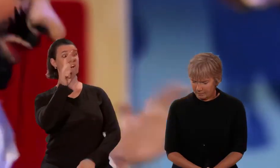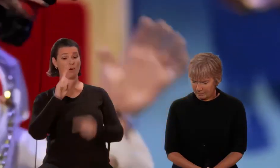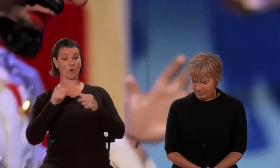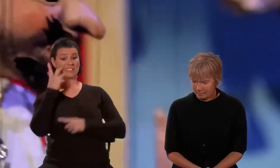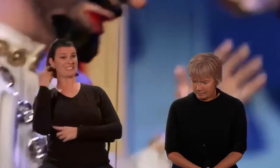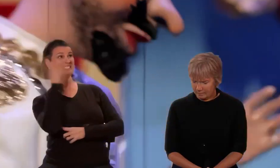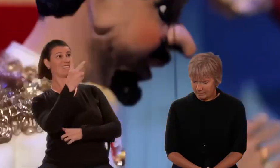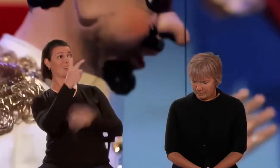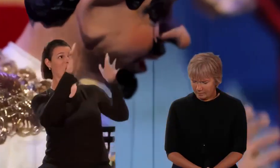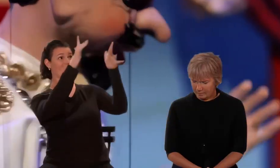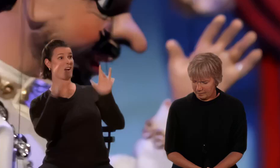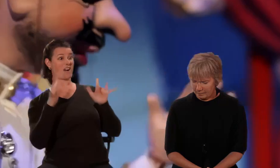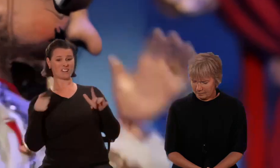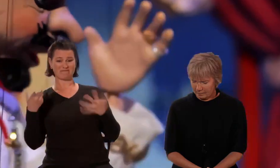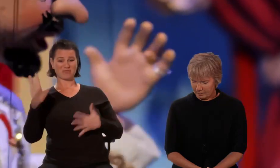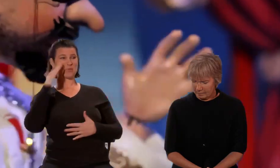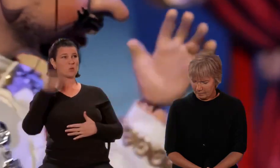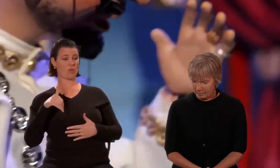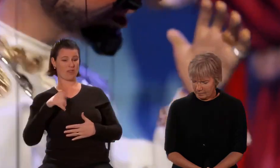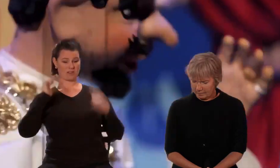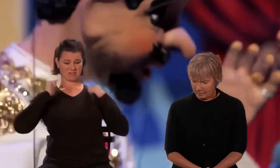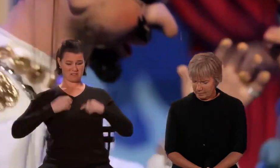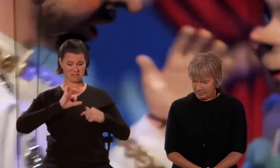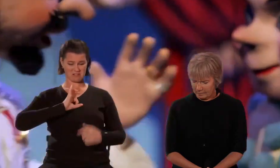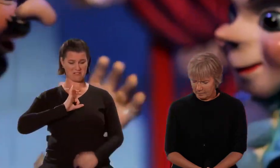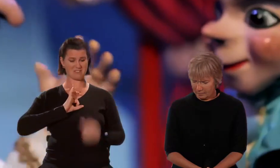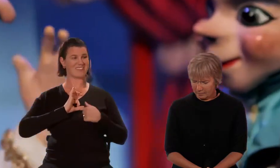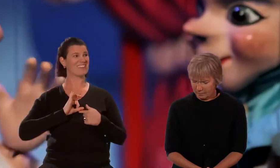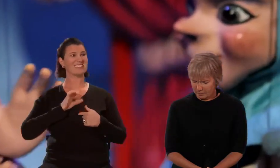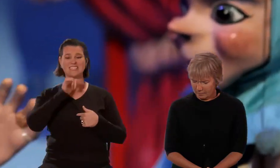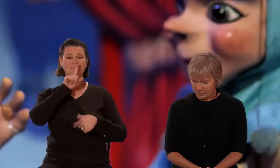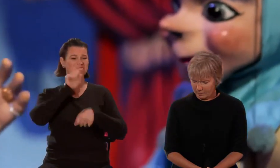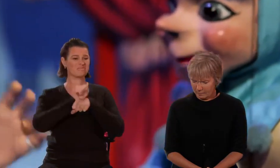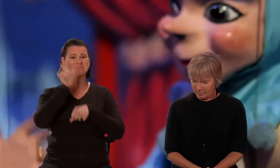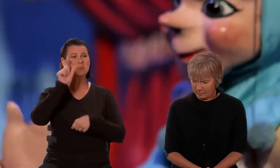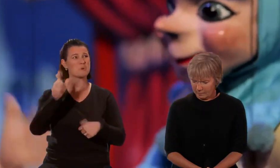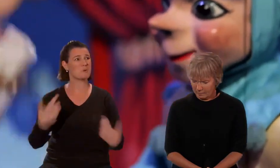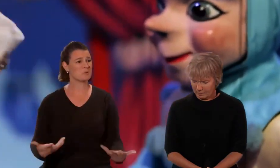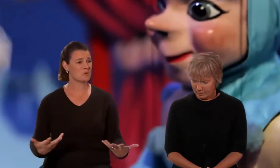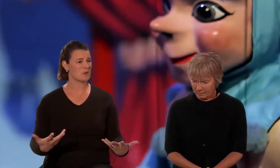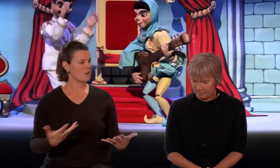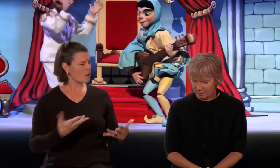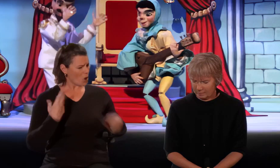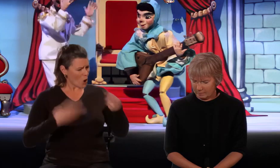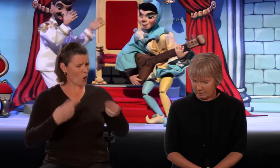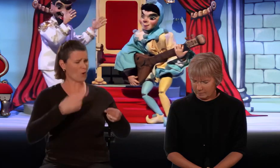she will know that the moon on the chain around her neck is not the real moon. Quickly, Jester, call the wise men.